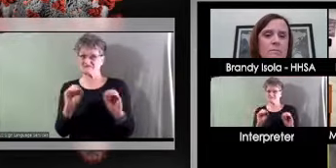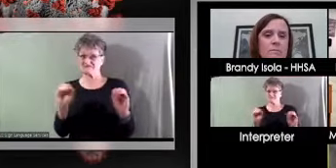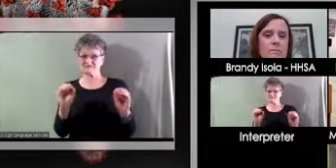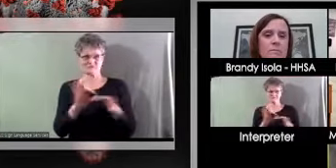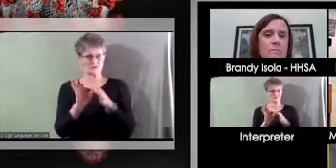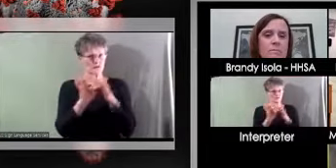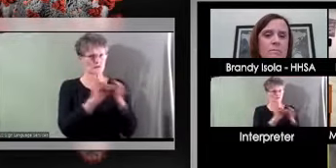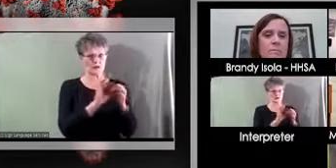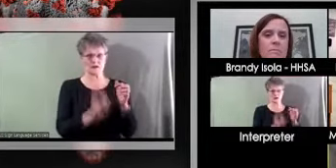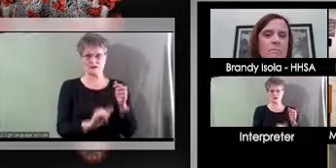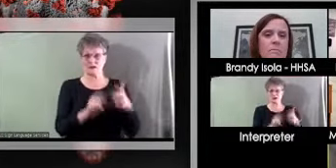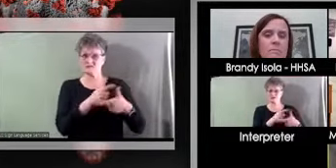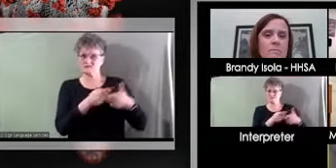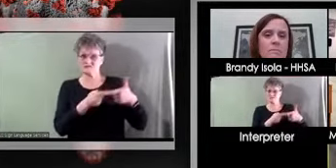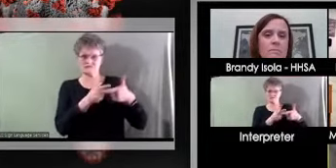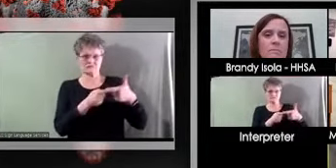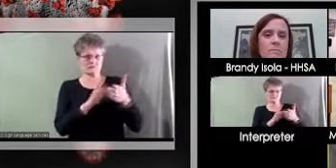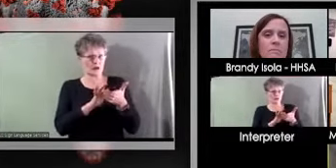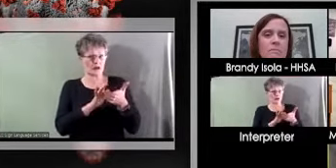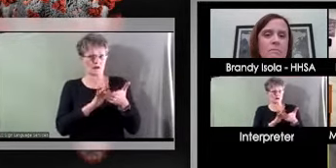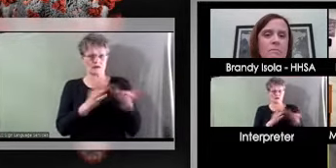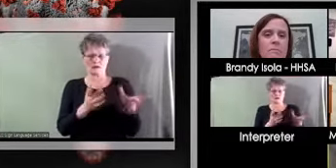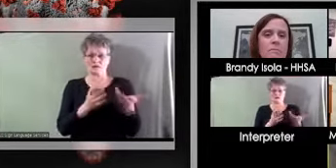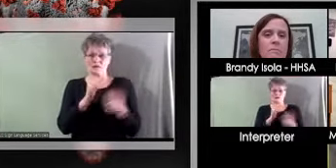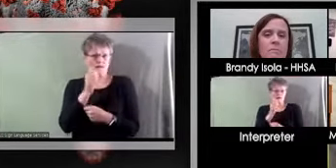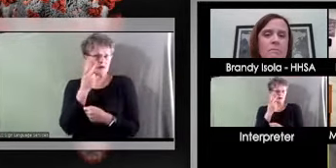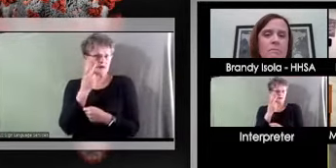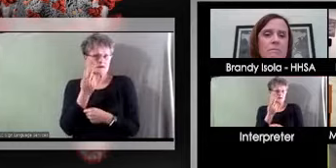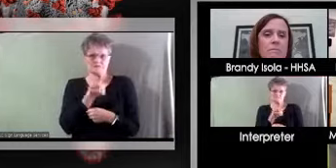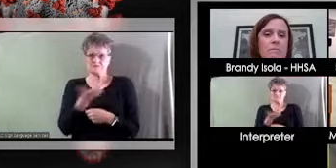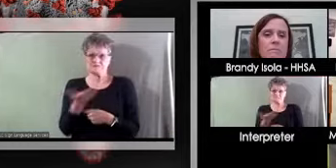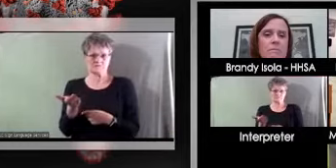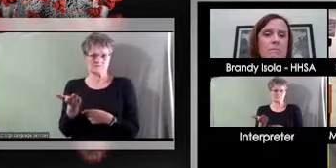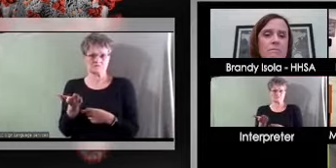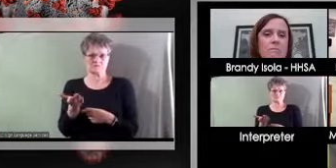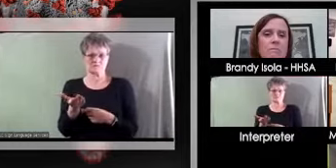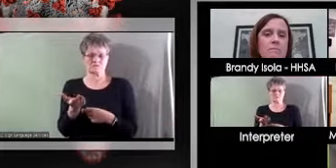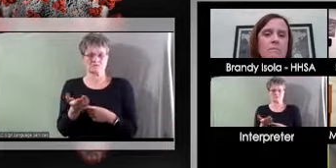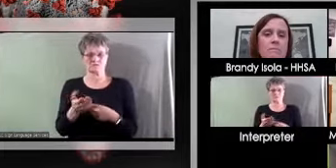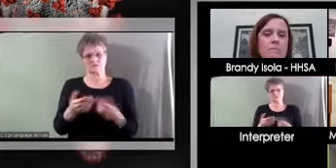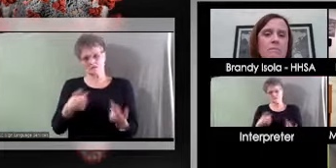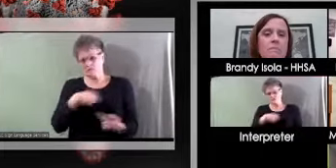change in recommendations for using those medications which we normally use other types of viral illnesses